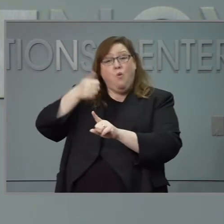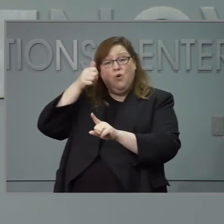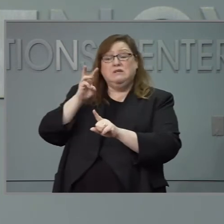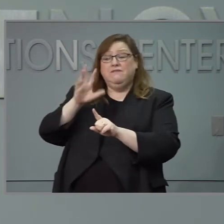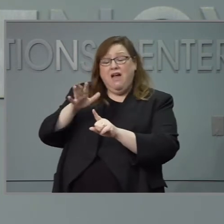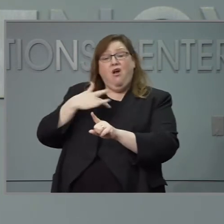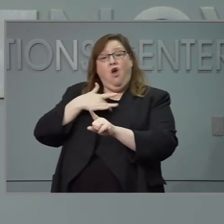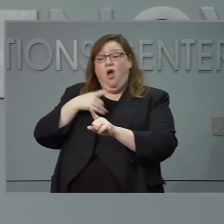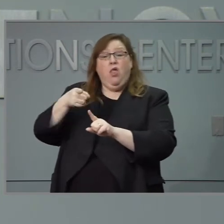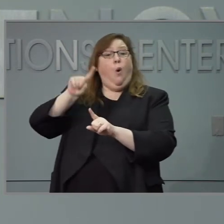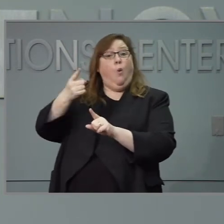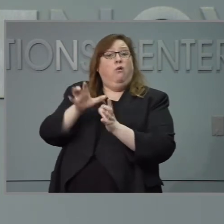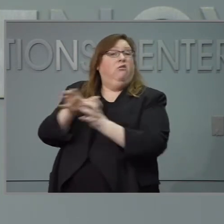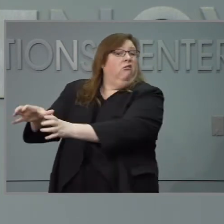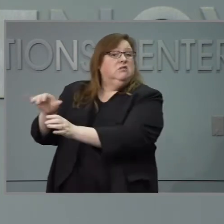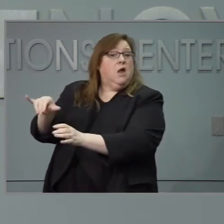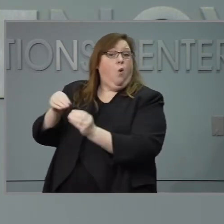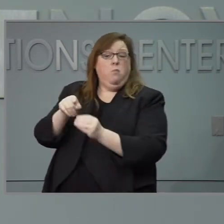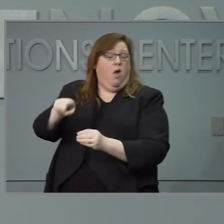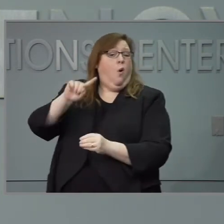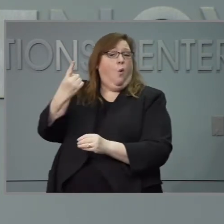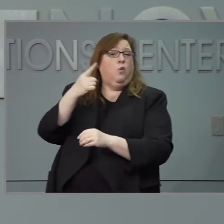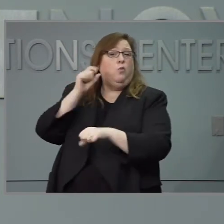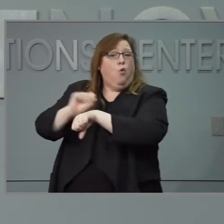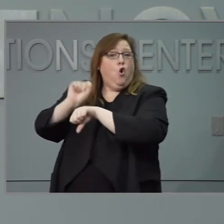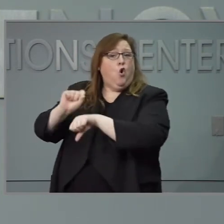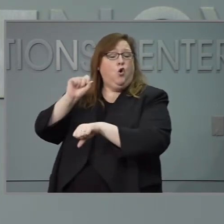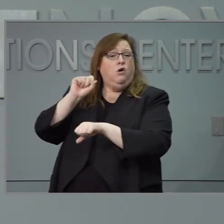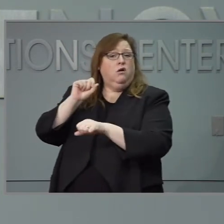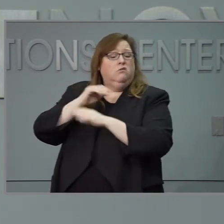REPARAR, HAY QUE DECIDIR, DETERMINAR ESTO, HEMOS HECHO